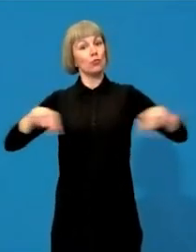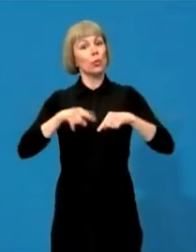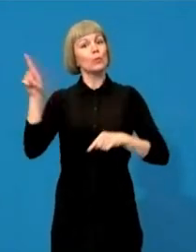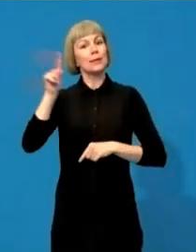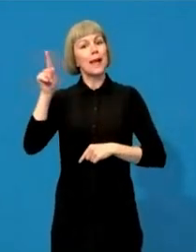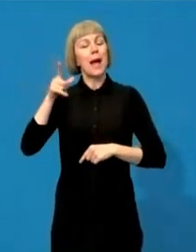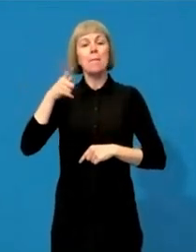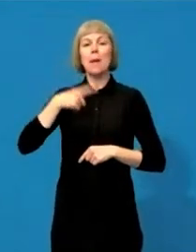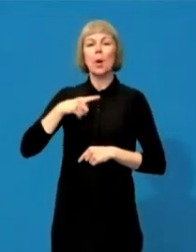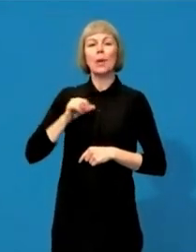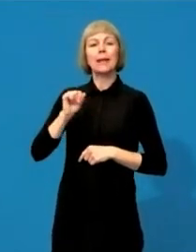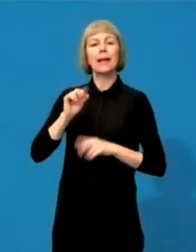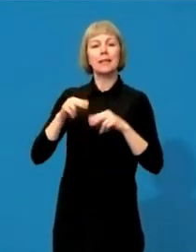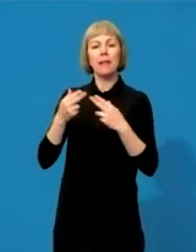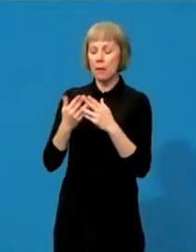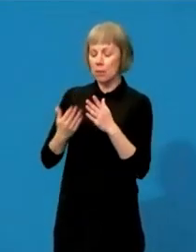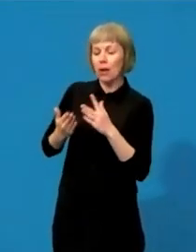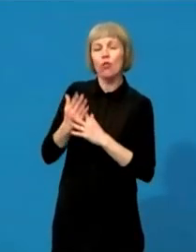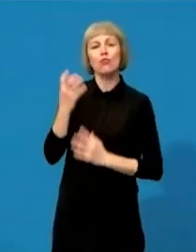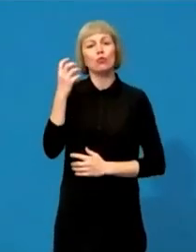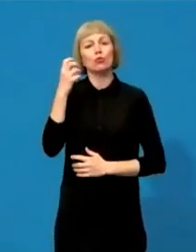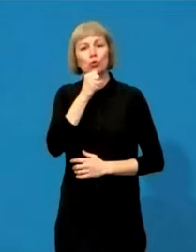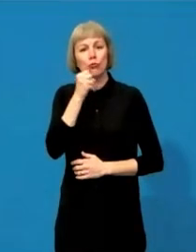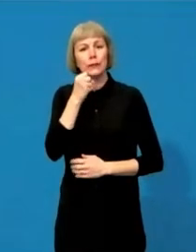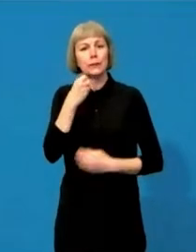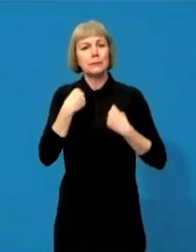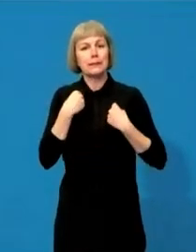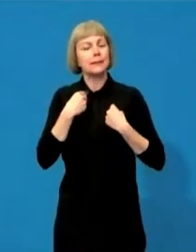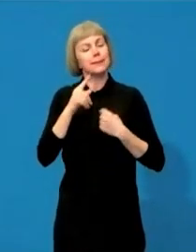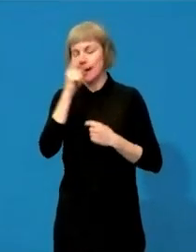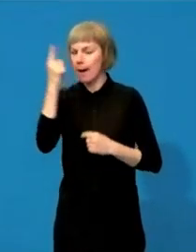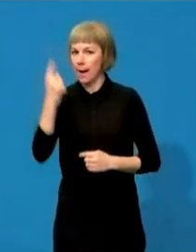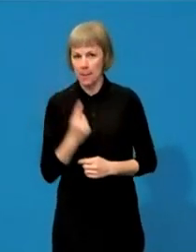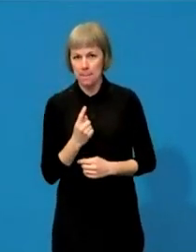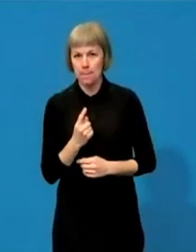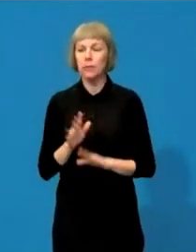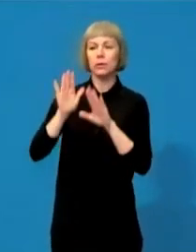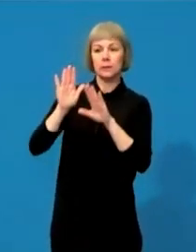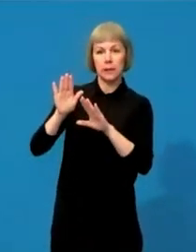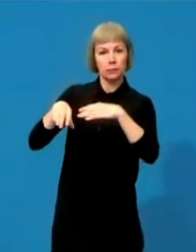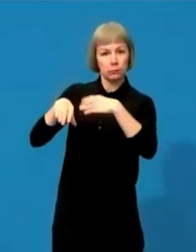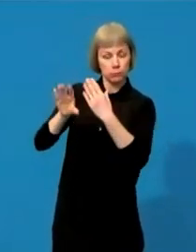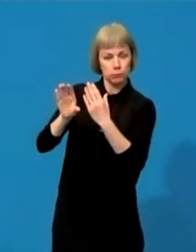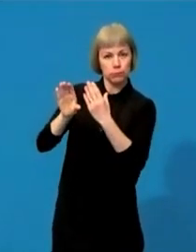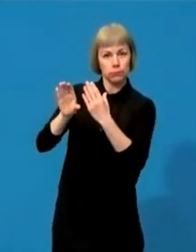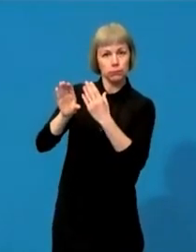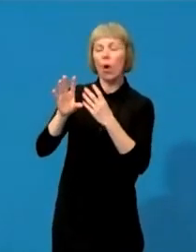We will instead play a video statement that I recorded with Mudge on 3 June 2022, where